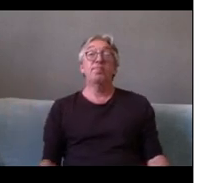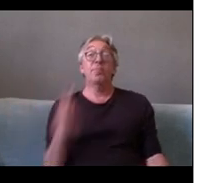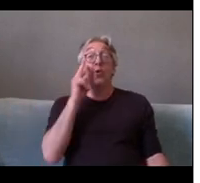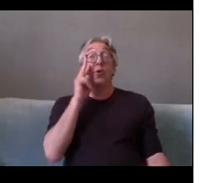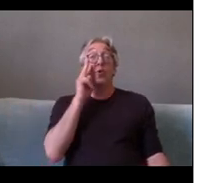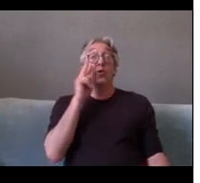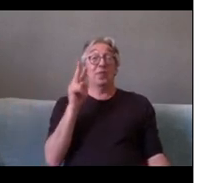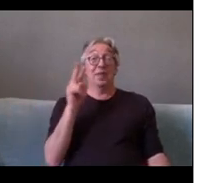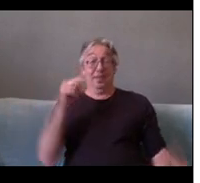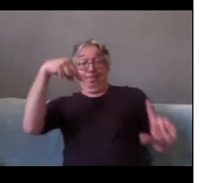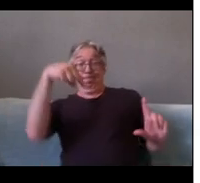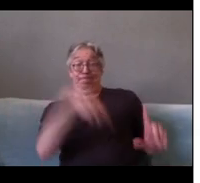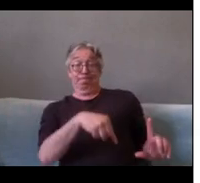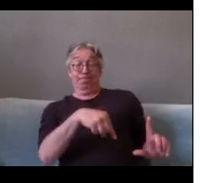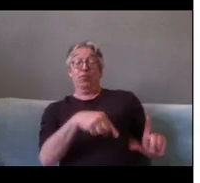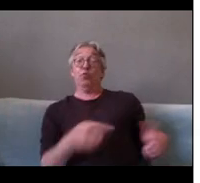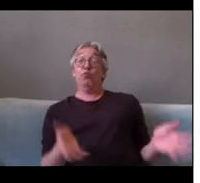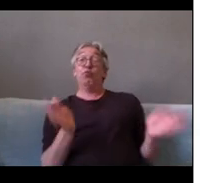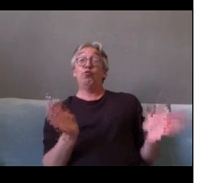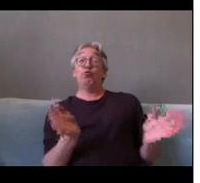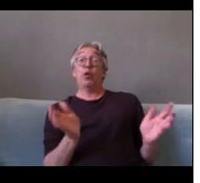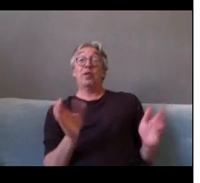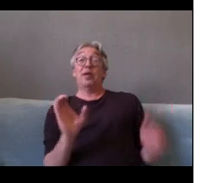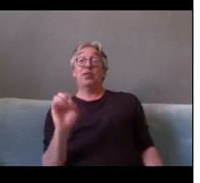This is live real-time captioning in English.